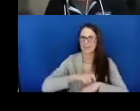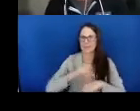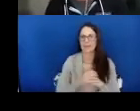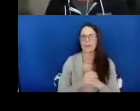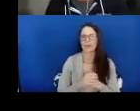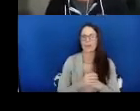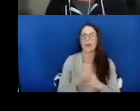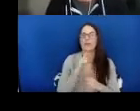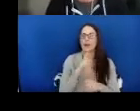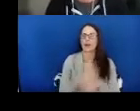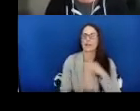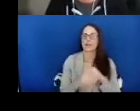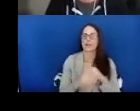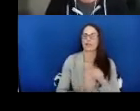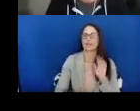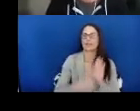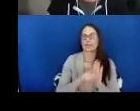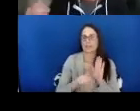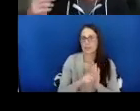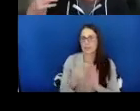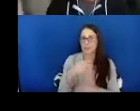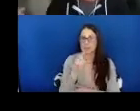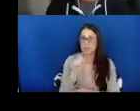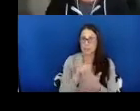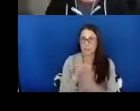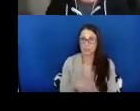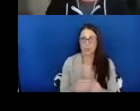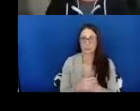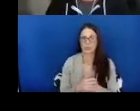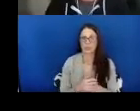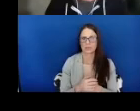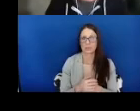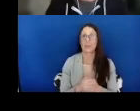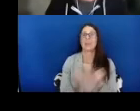disadvantages for disabled students. 16:21:37 Many of these came about in the earliest